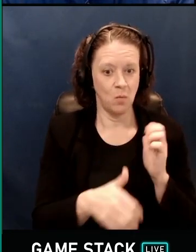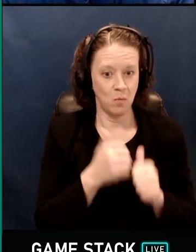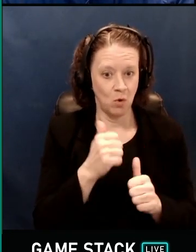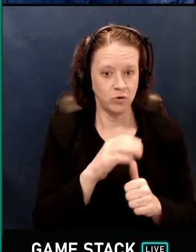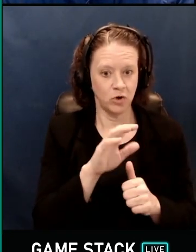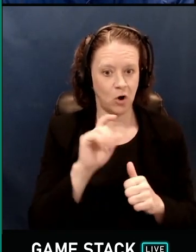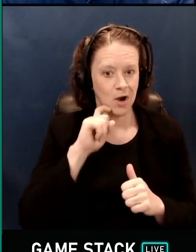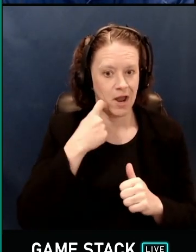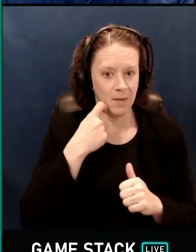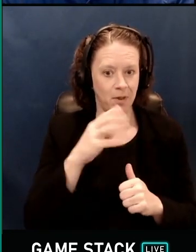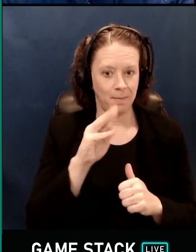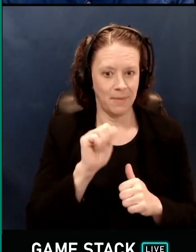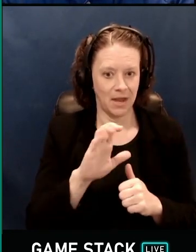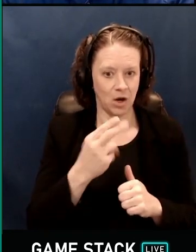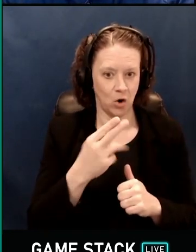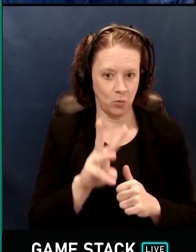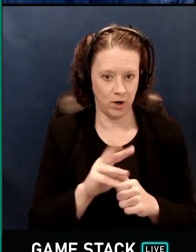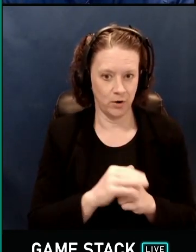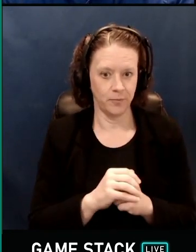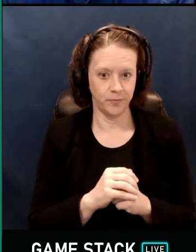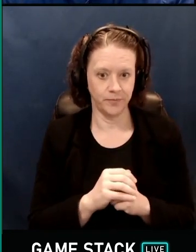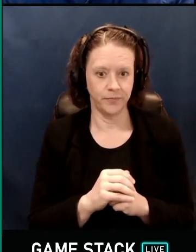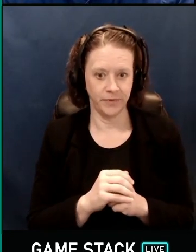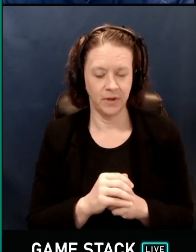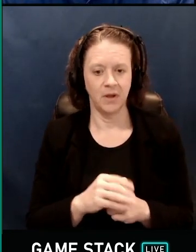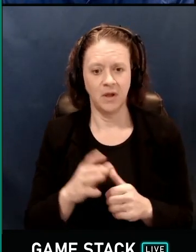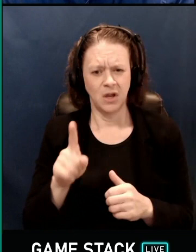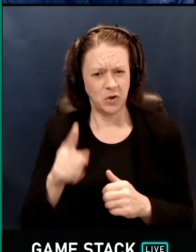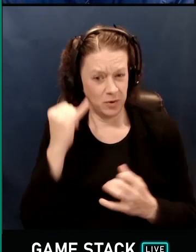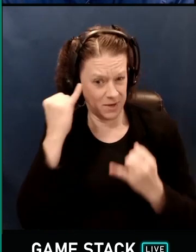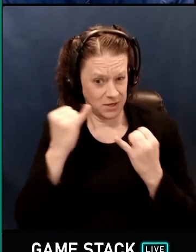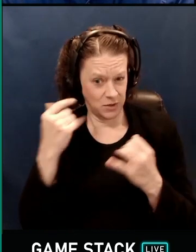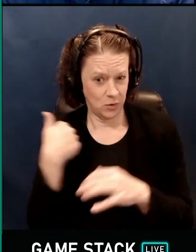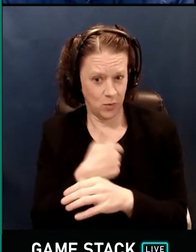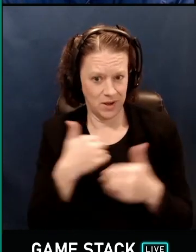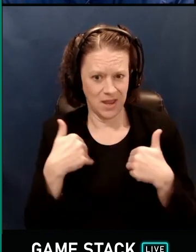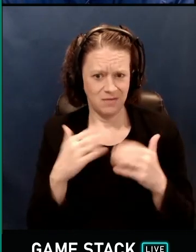As you can imagine, we have various new problems including VPN